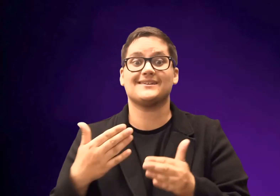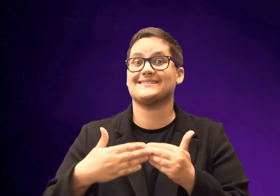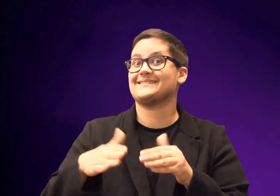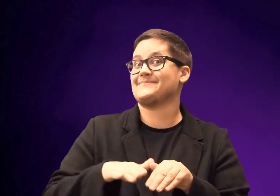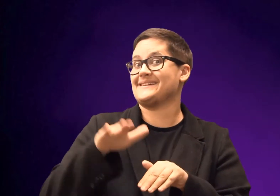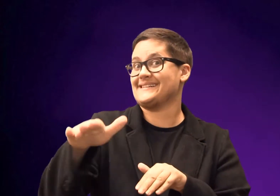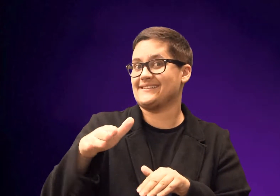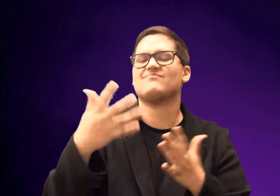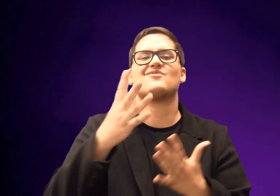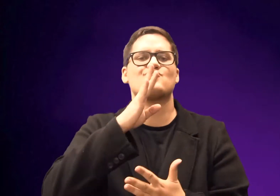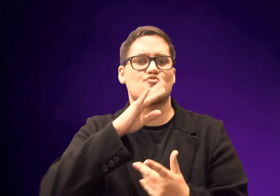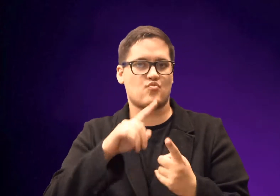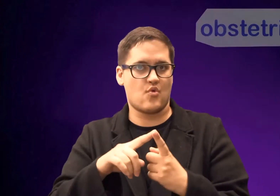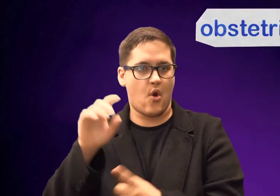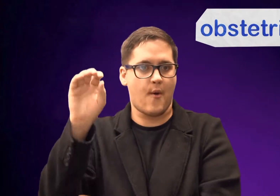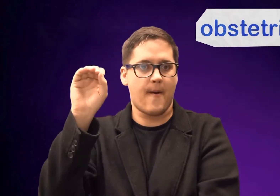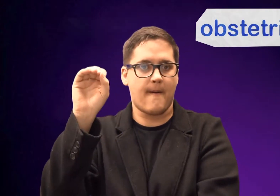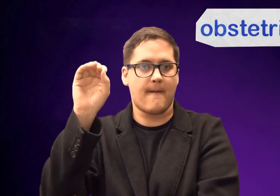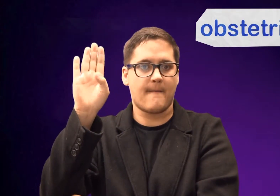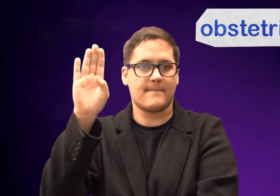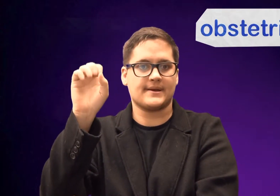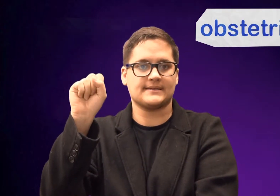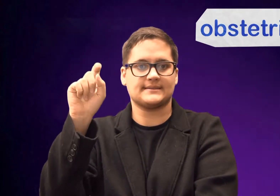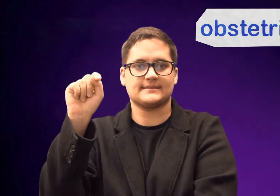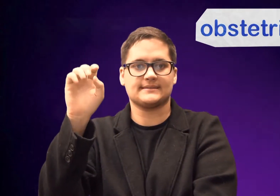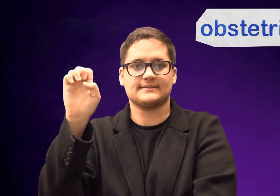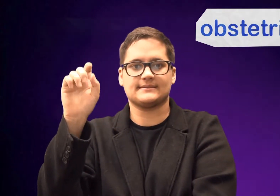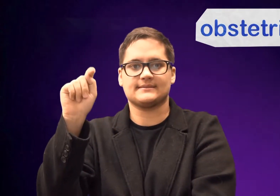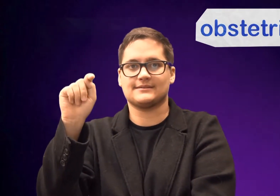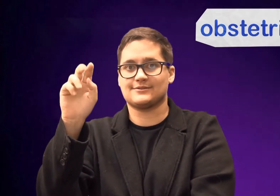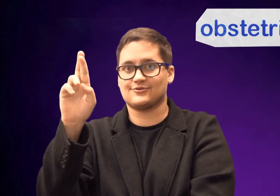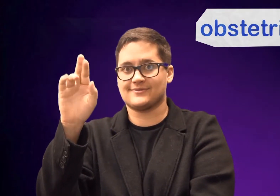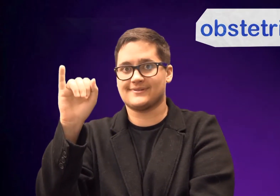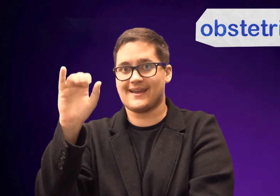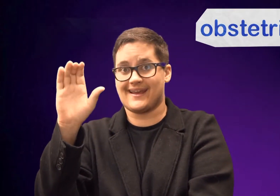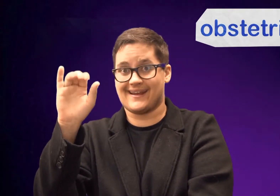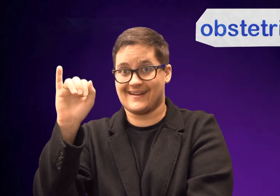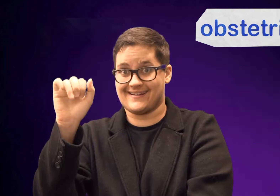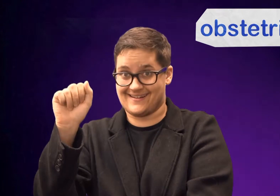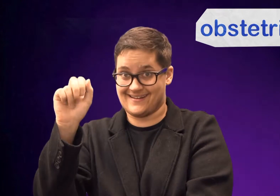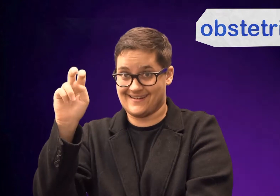Next step is: Talk with your obstetrician.